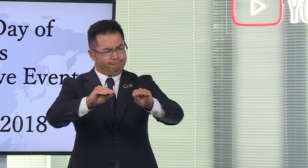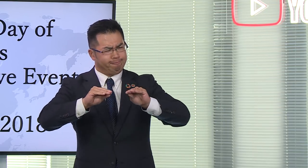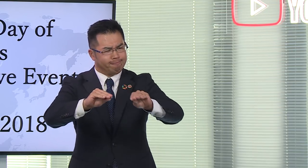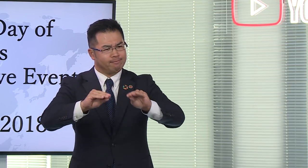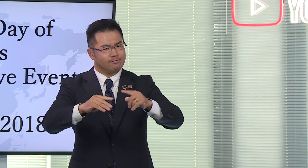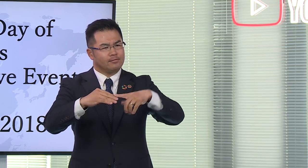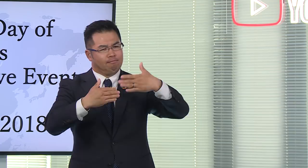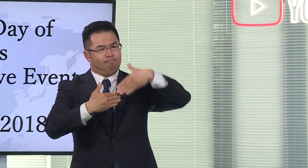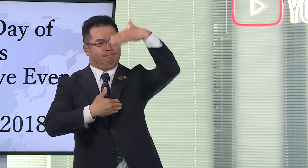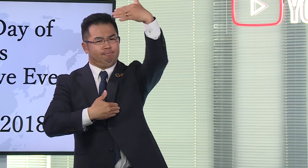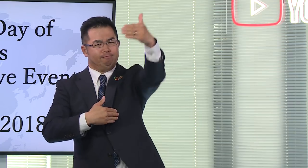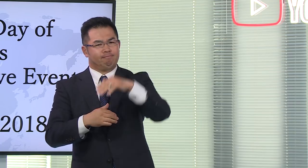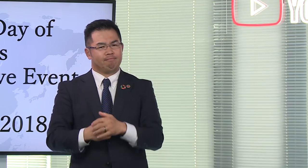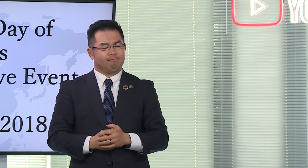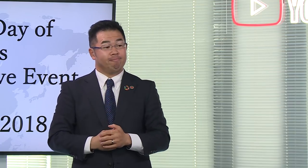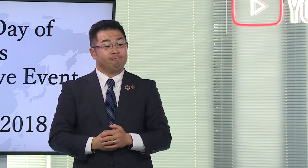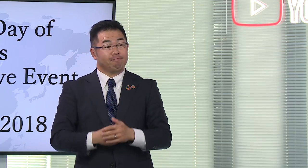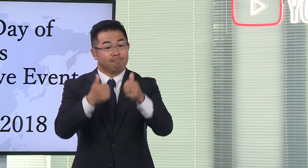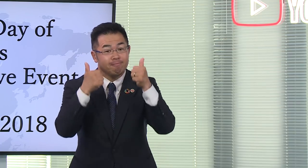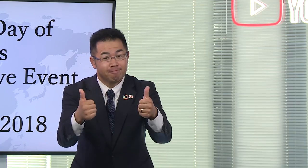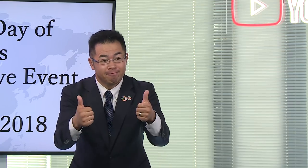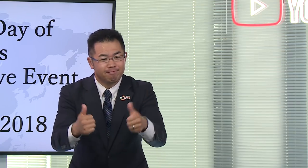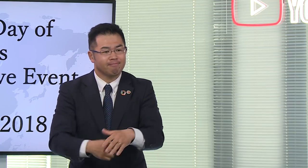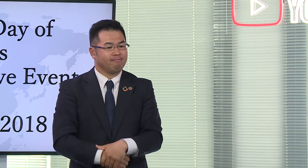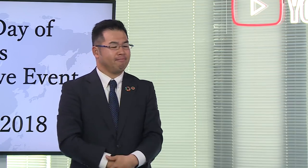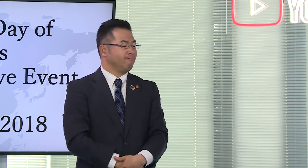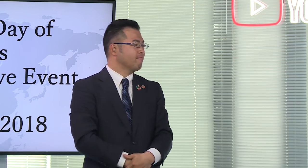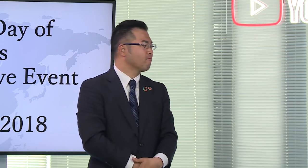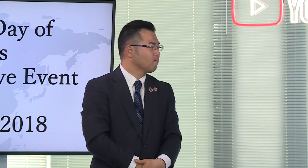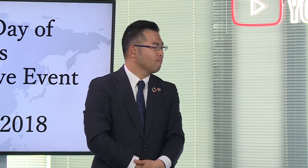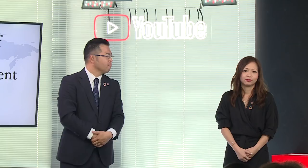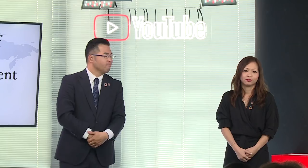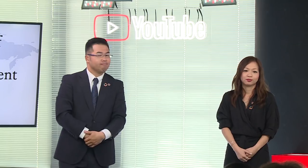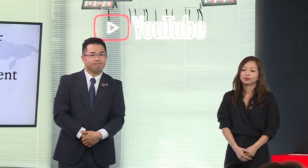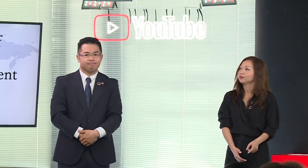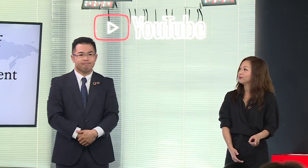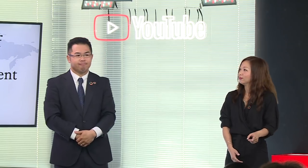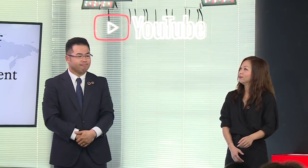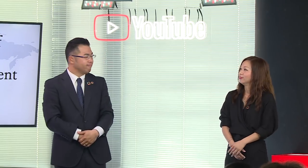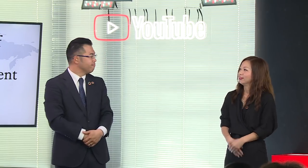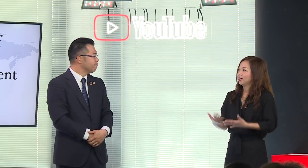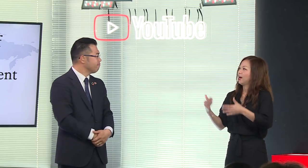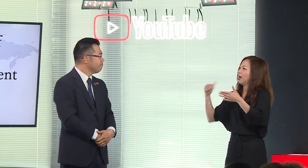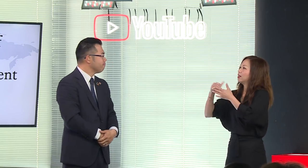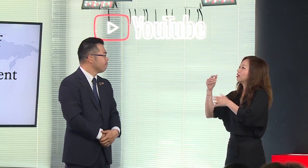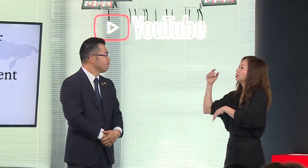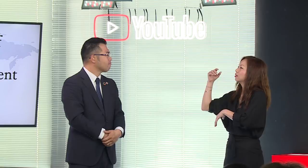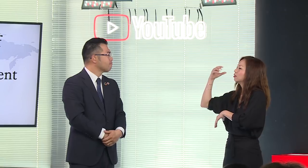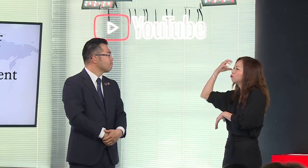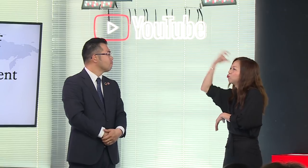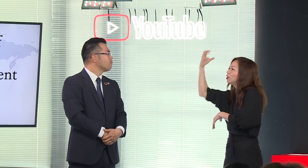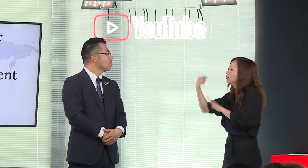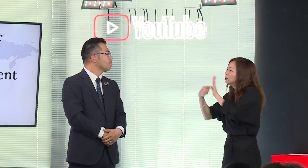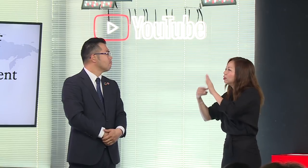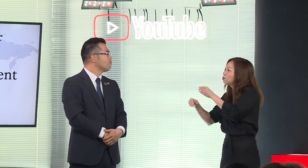we need to respect that and also to honor that. And as part of recognizing our human rights, it is a must that we have to have